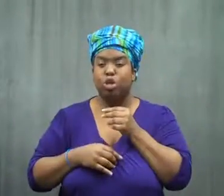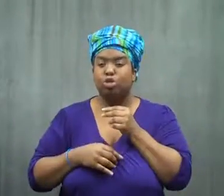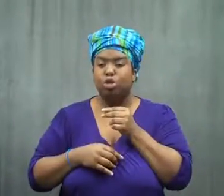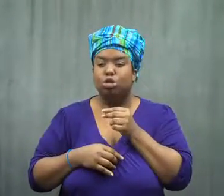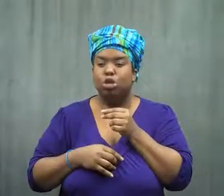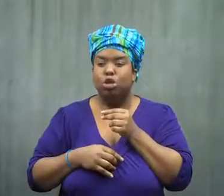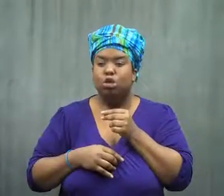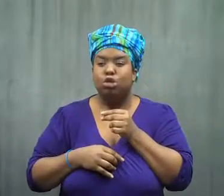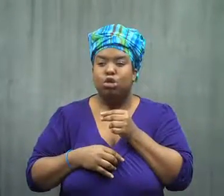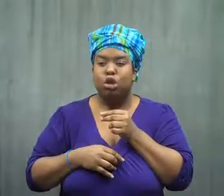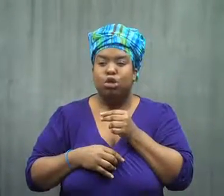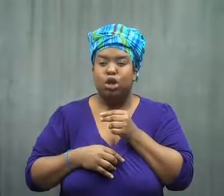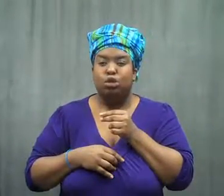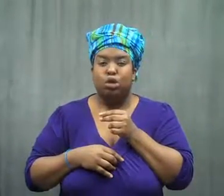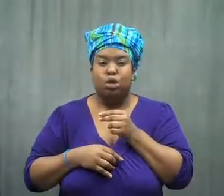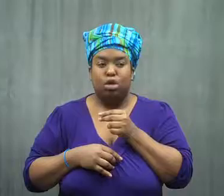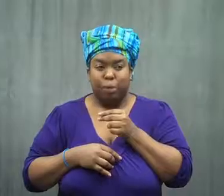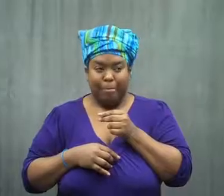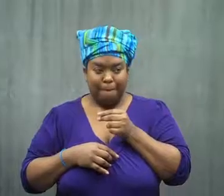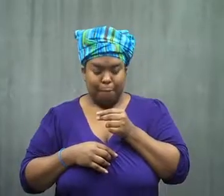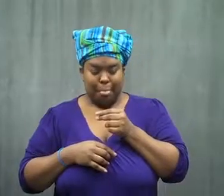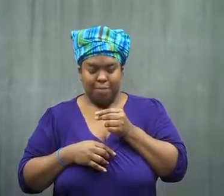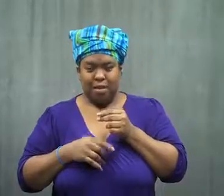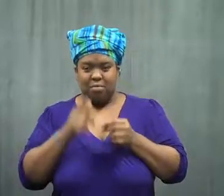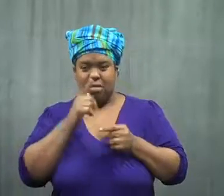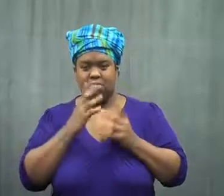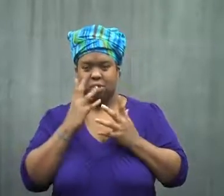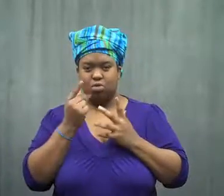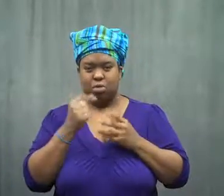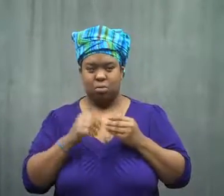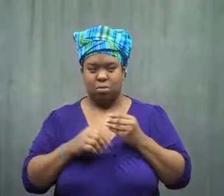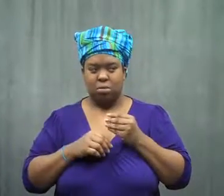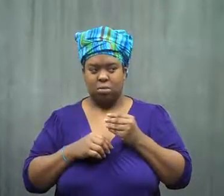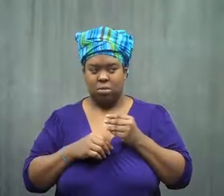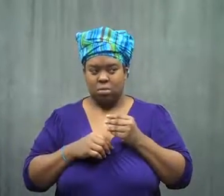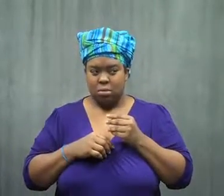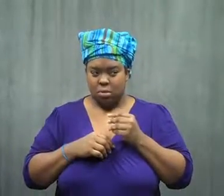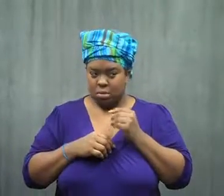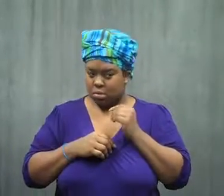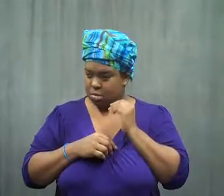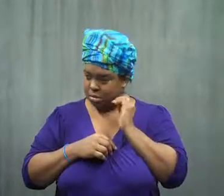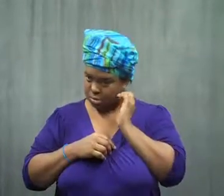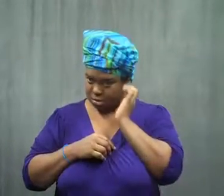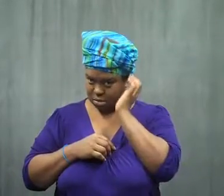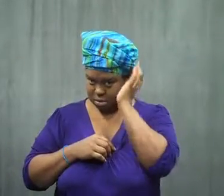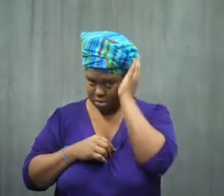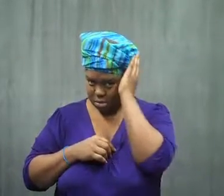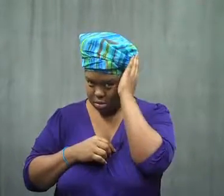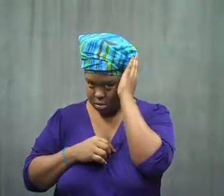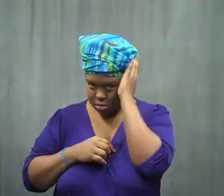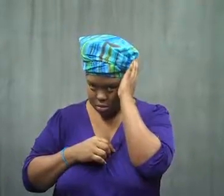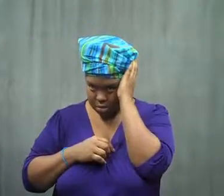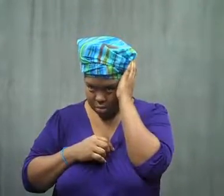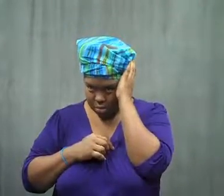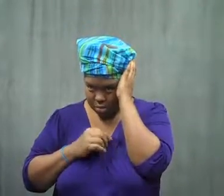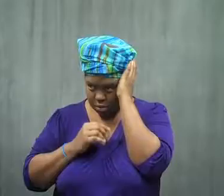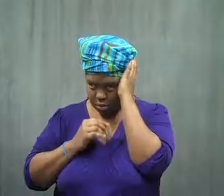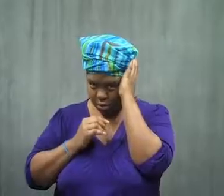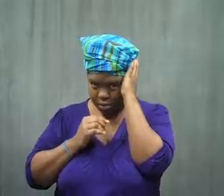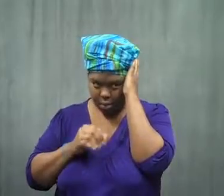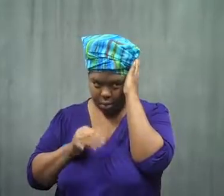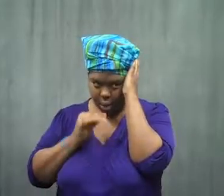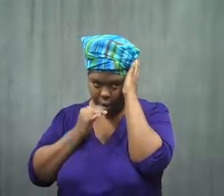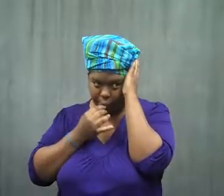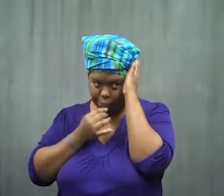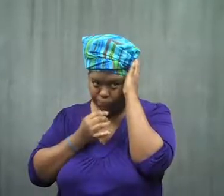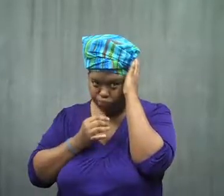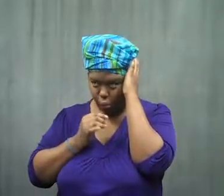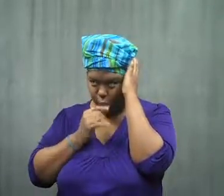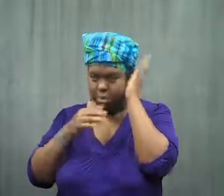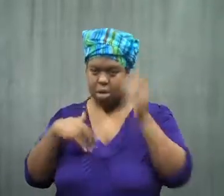I kept sucking as my sister tried to hide her face as she ate. She was embarrassed.